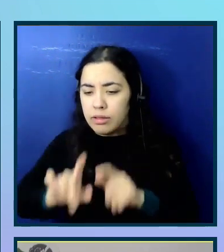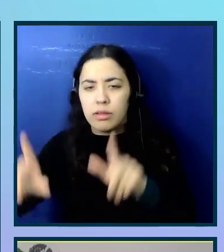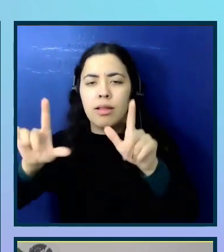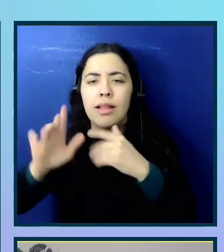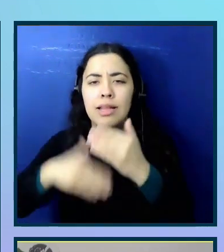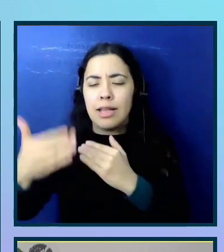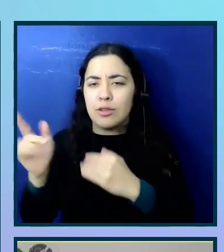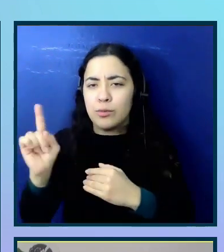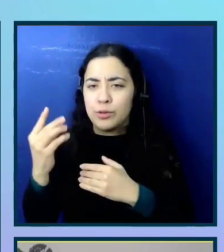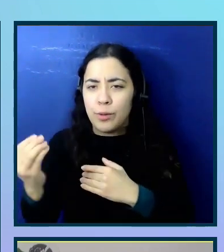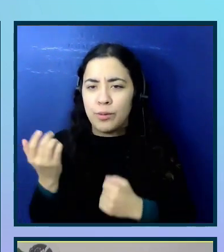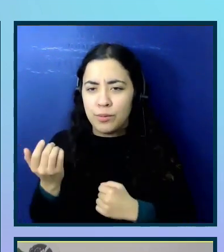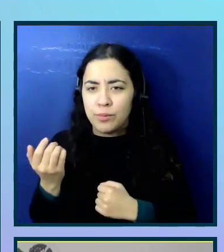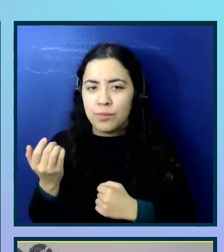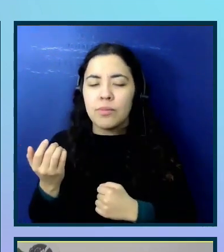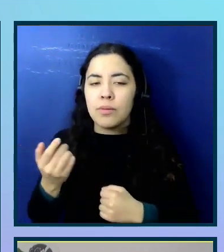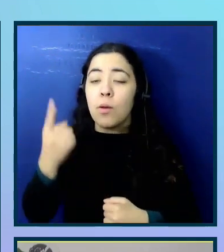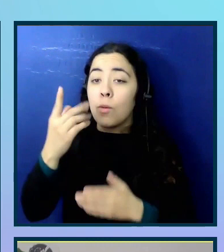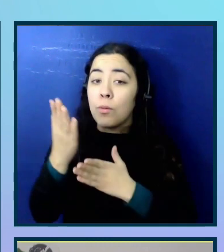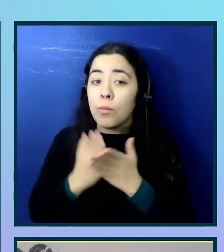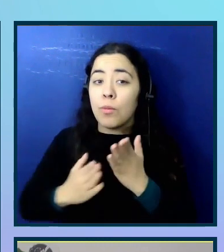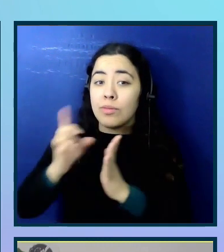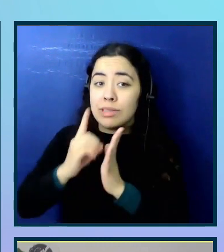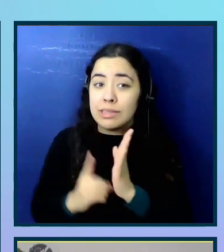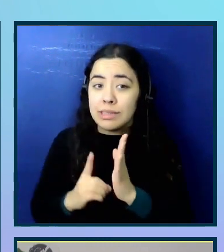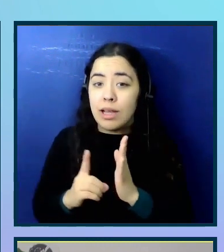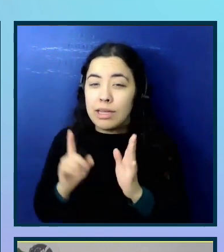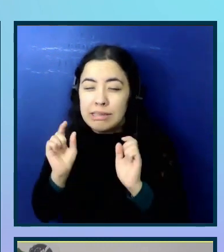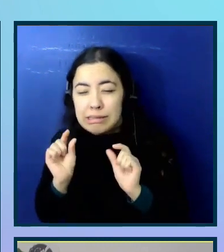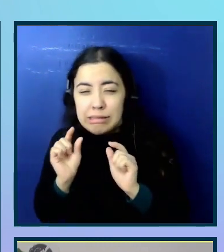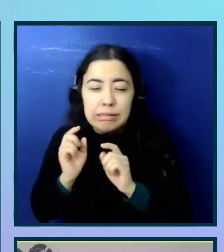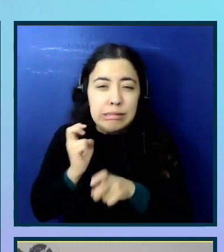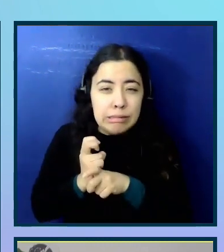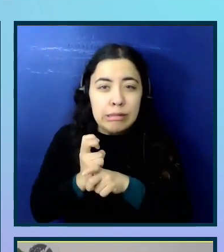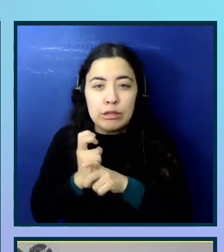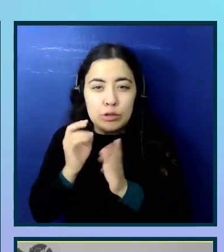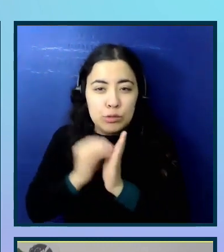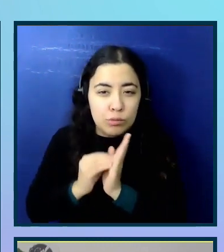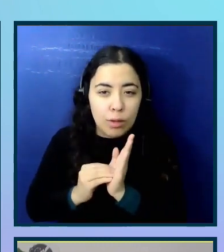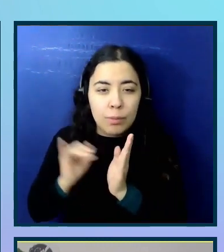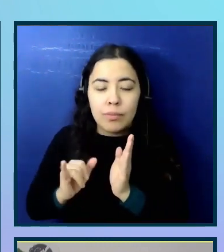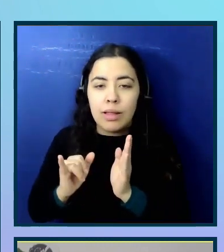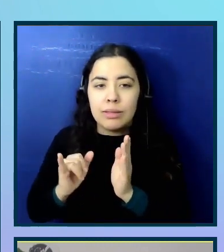Okay, one aspect of design that is quite already tricky to document is animation and transitions, but there are also